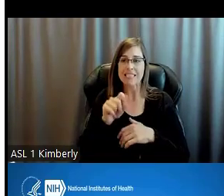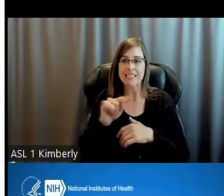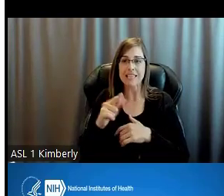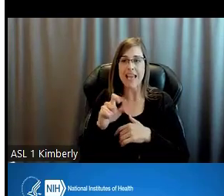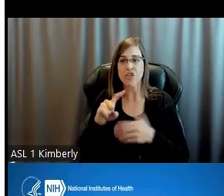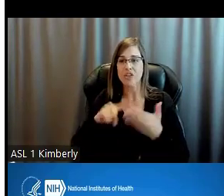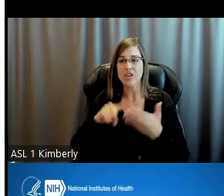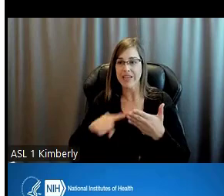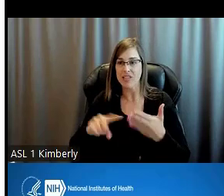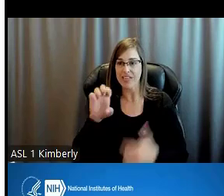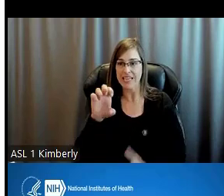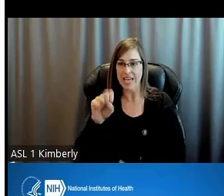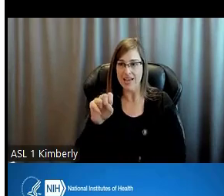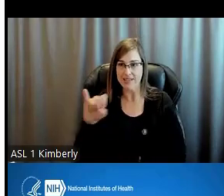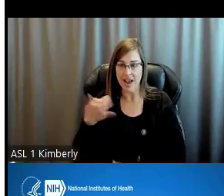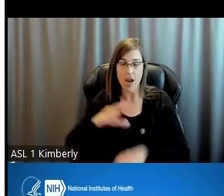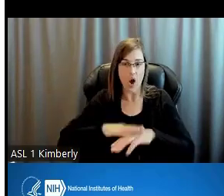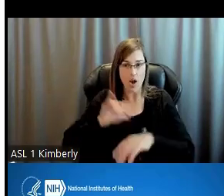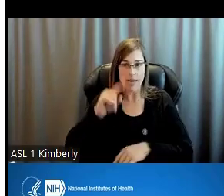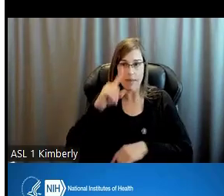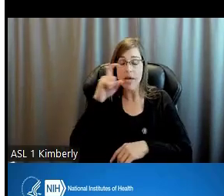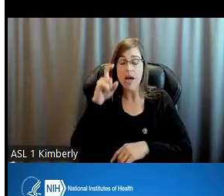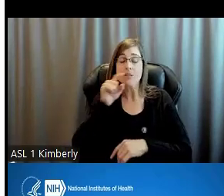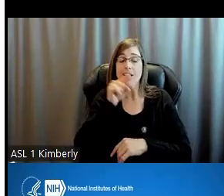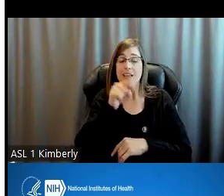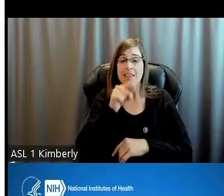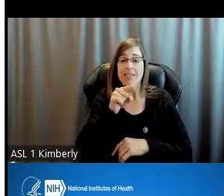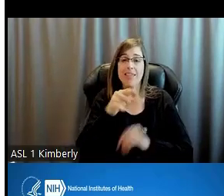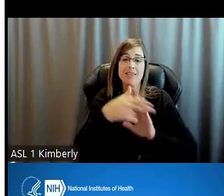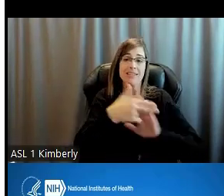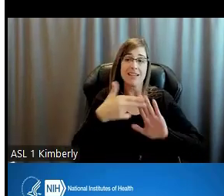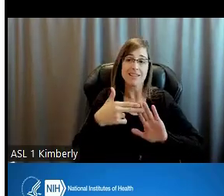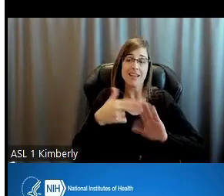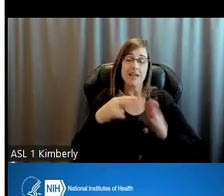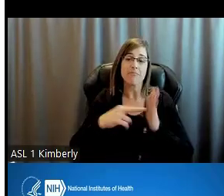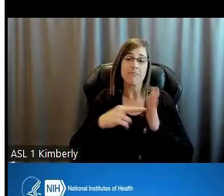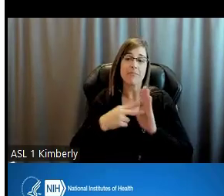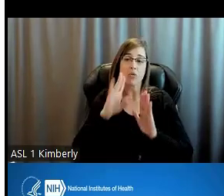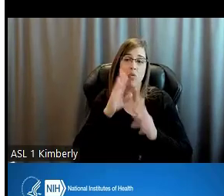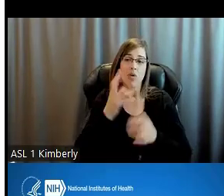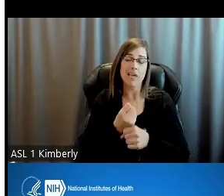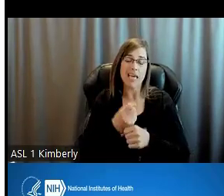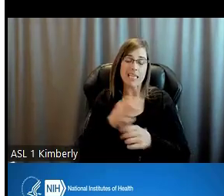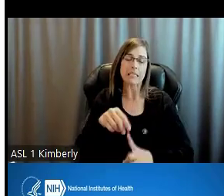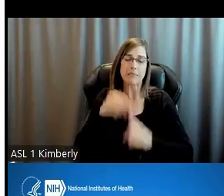because this designation means you'll get special attention at review,